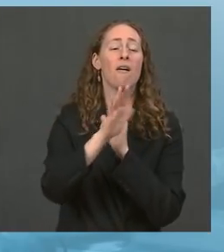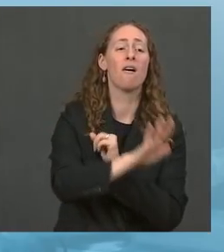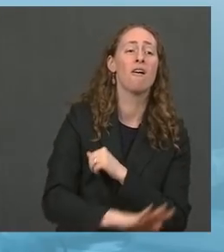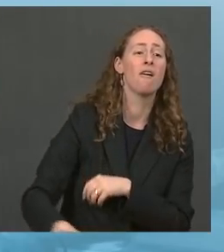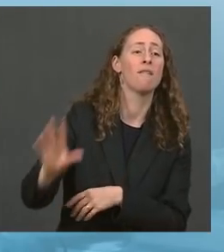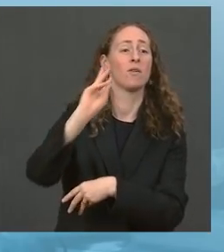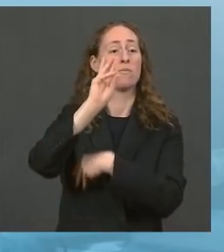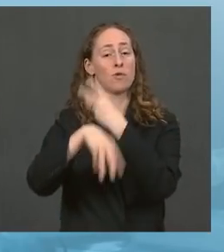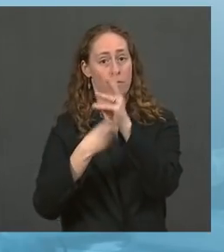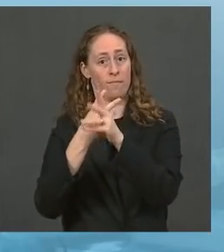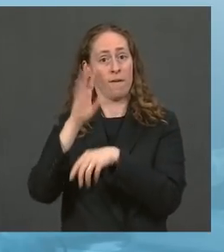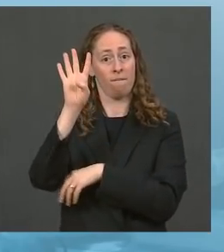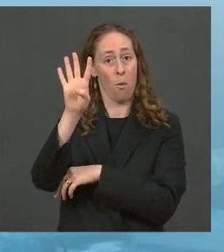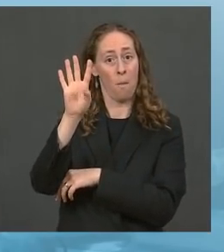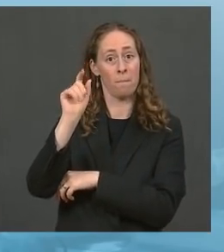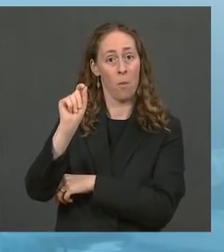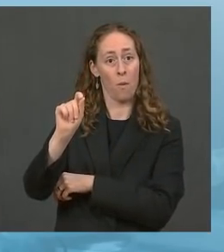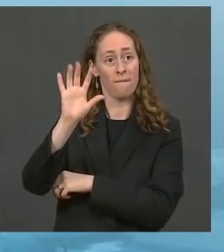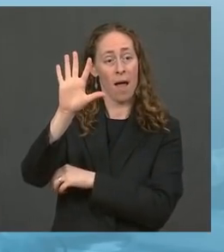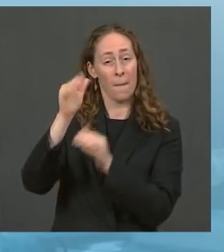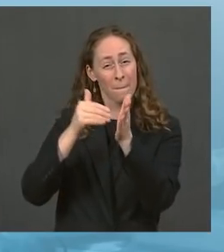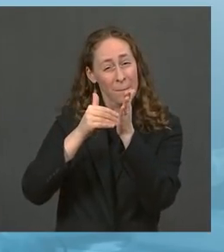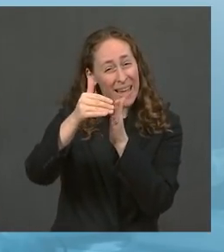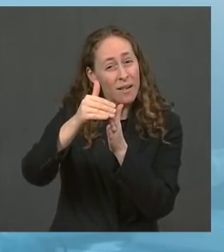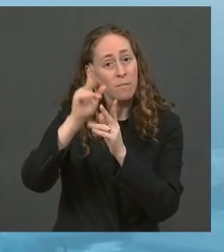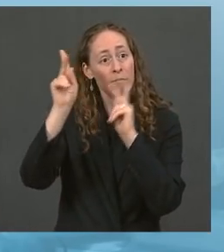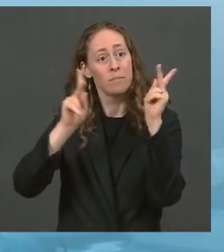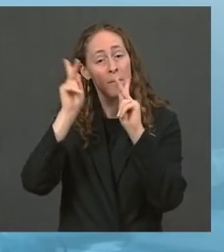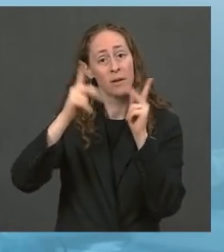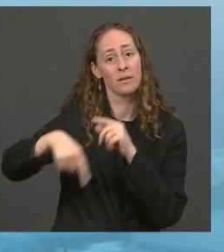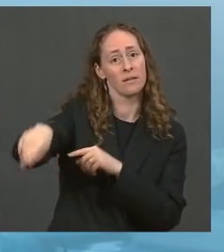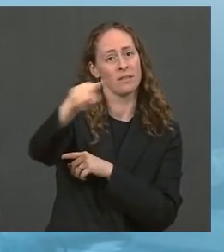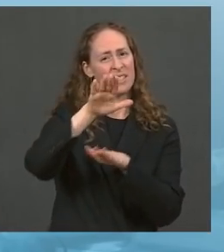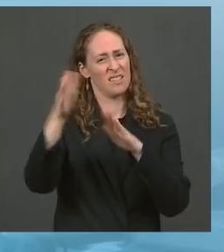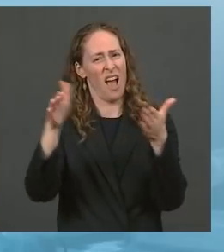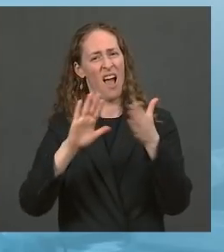4.5 million people. And this is a global tragedy.